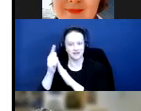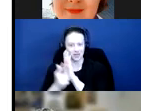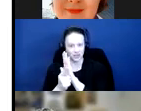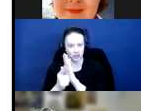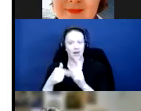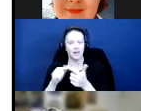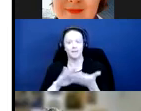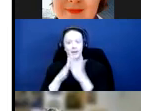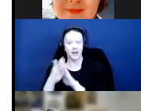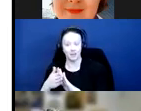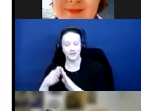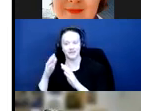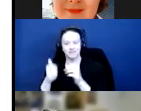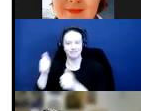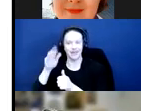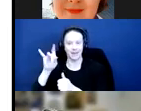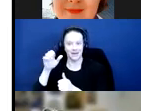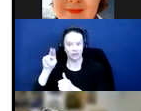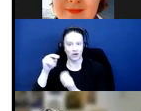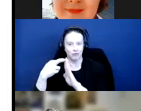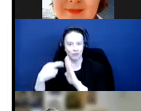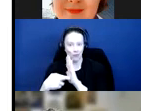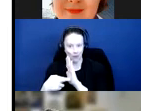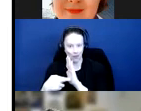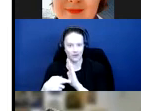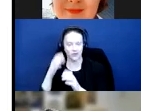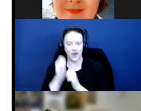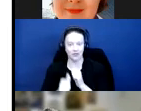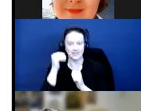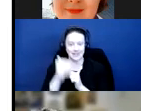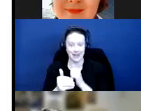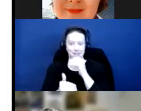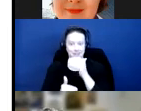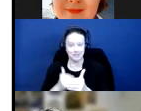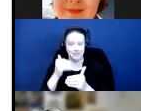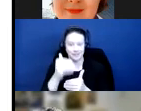And at every step in the process, more and more details get added.